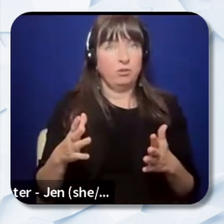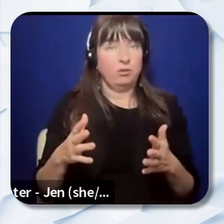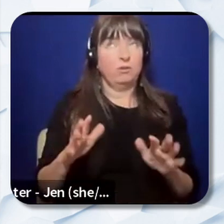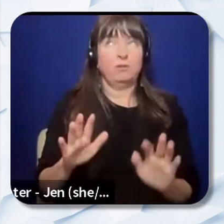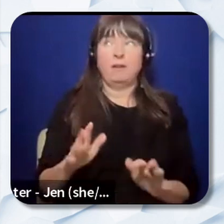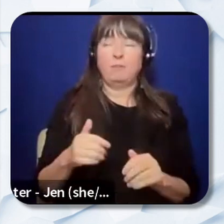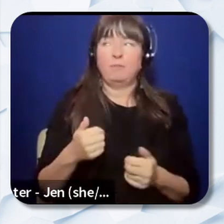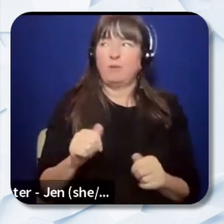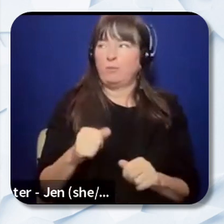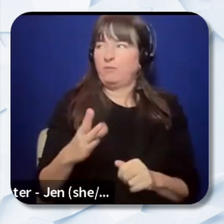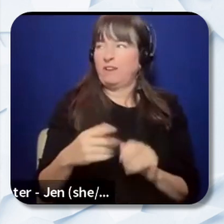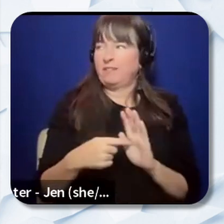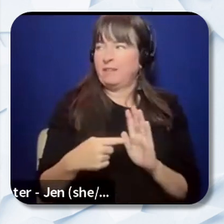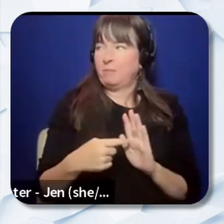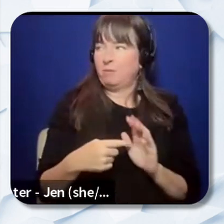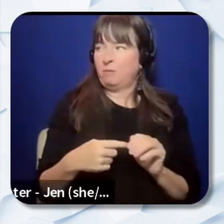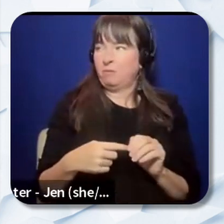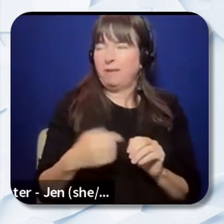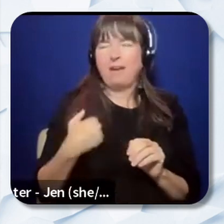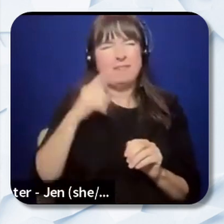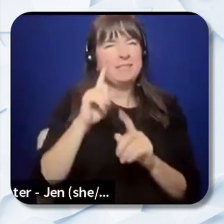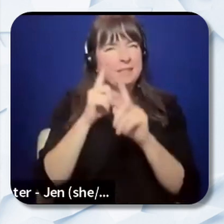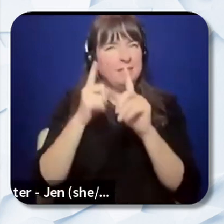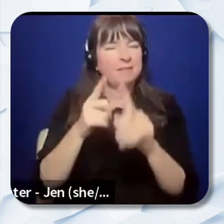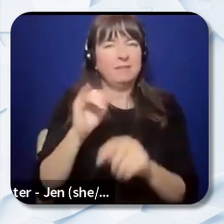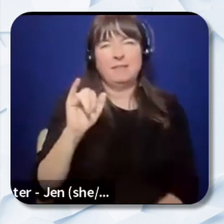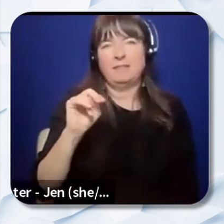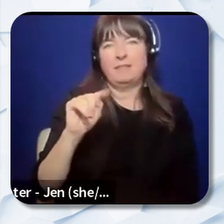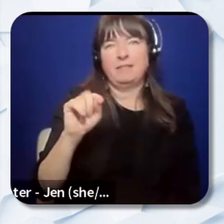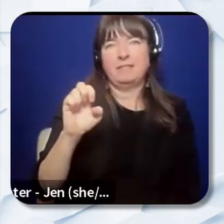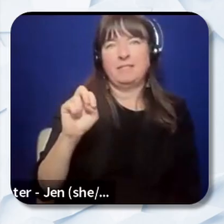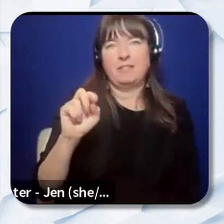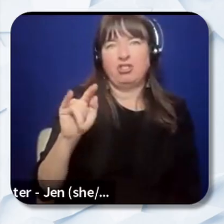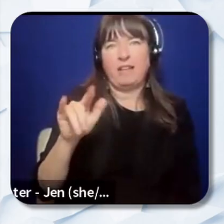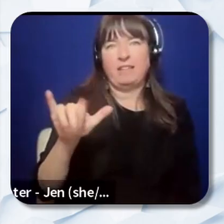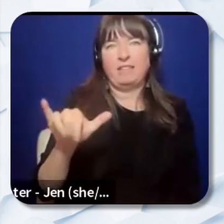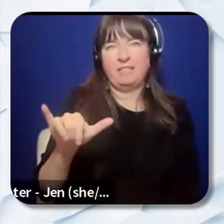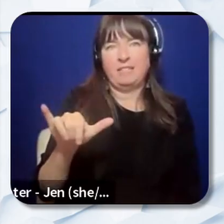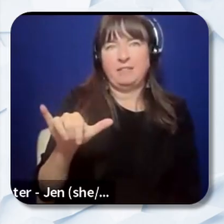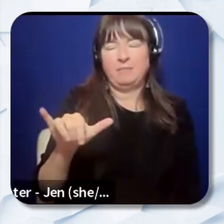to give my example when just having taking a moment and pausing when you ask a question.